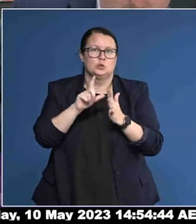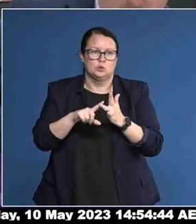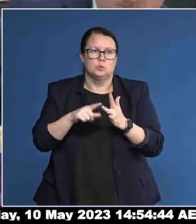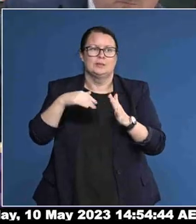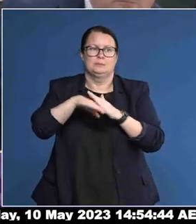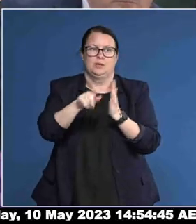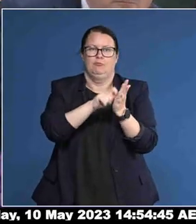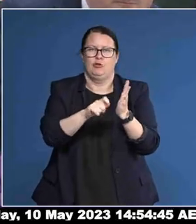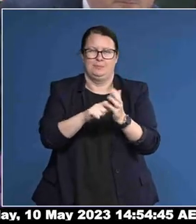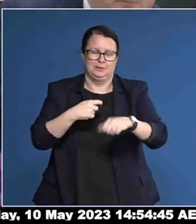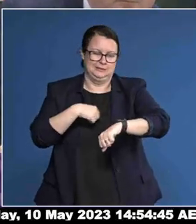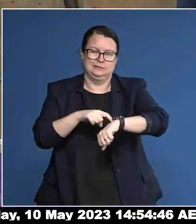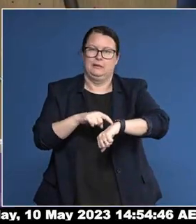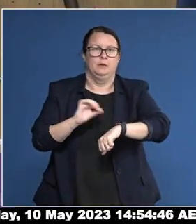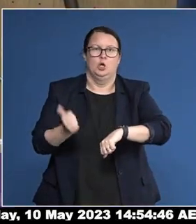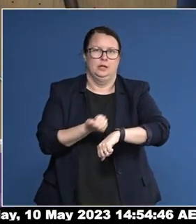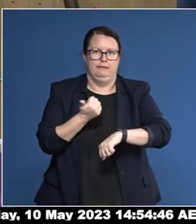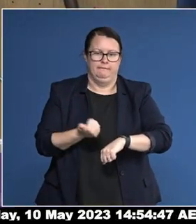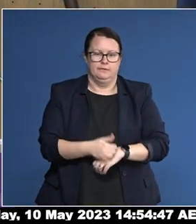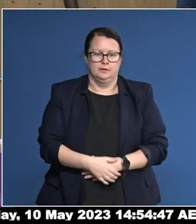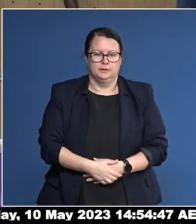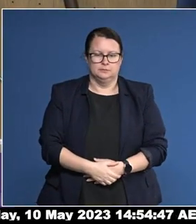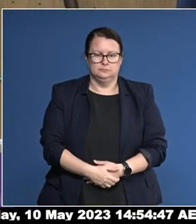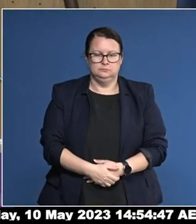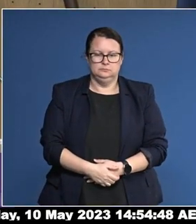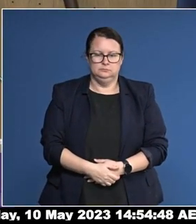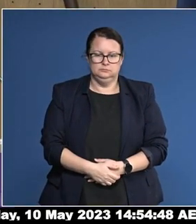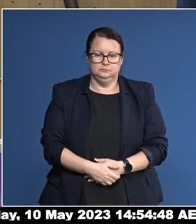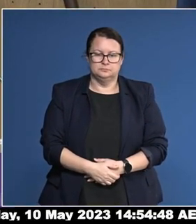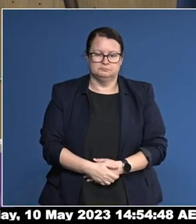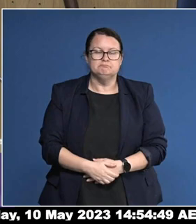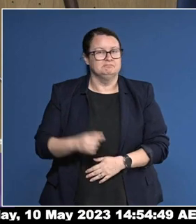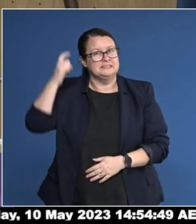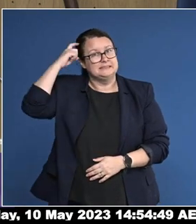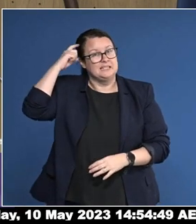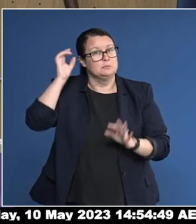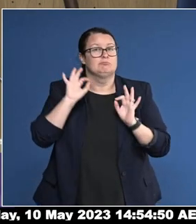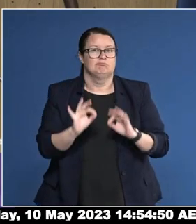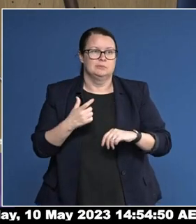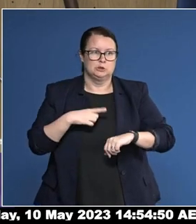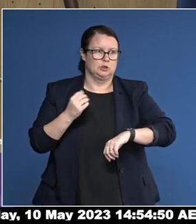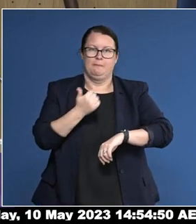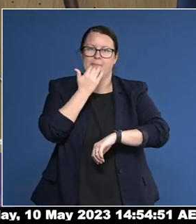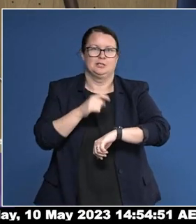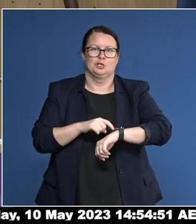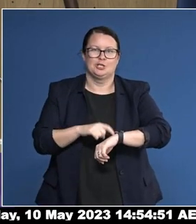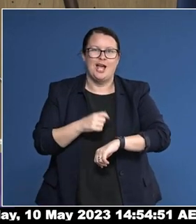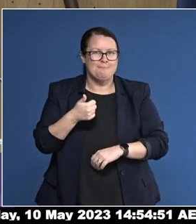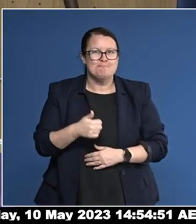time. COMMISSIONER McEWIN: That sounds very sensible, given the time constraints we seem to be under at the moment. So, thank you. Anything else?